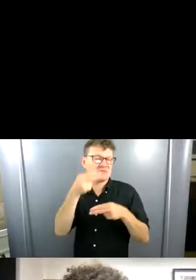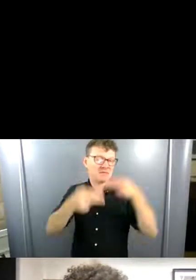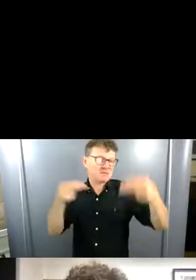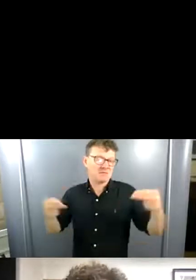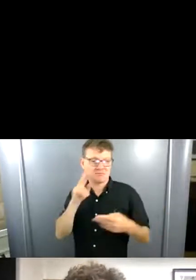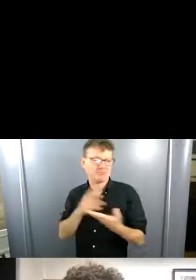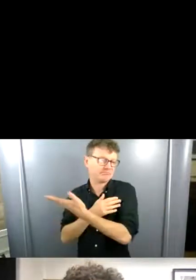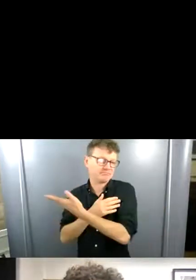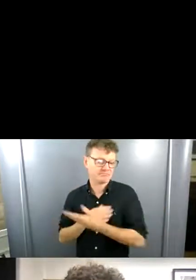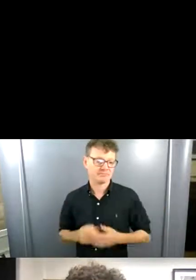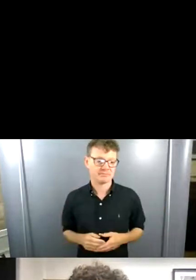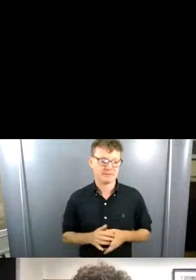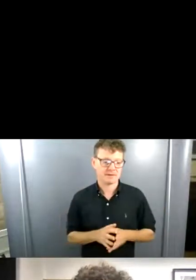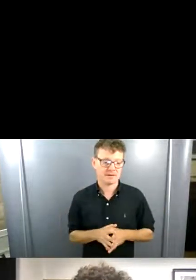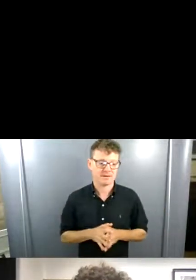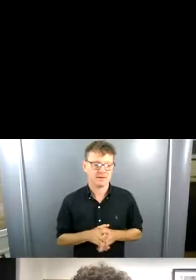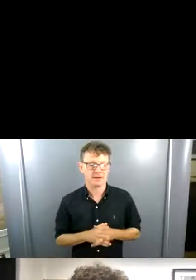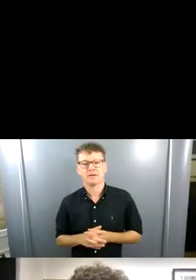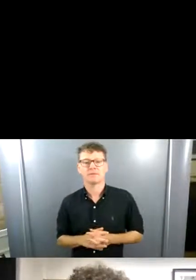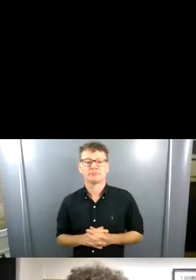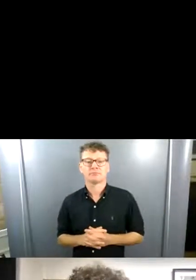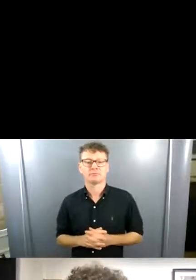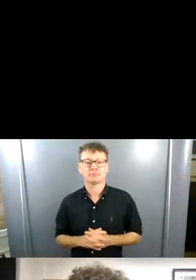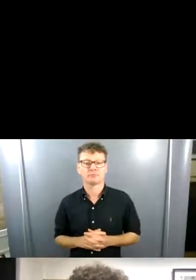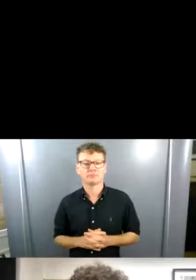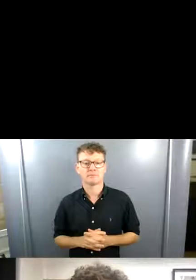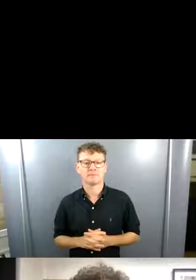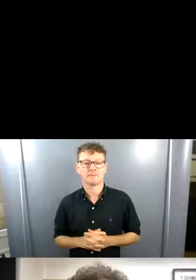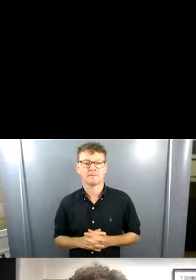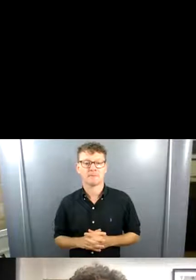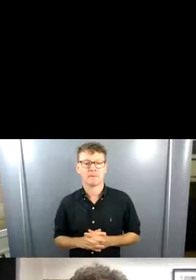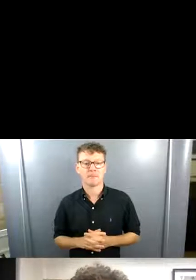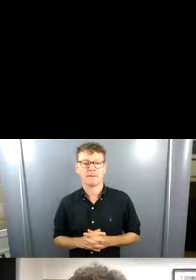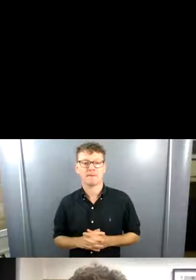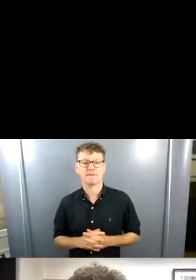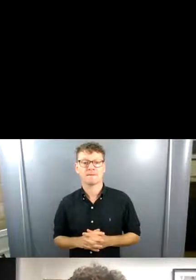which is a family that also as well as having this small isolated patch also covers most of Australia